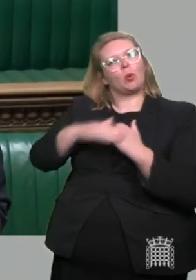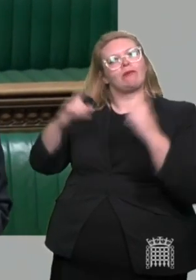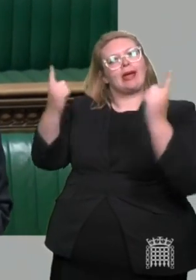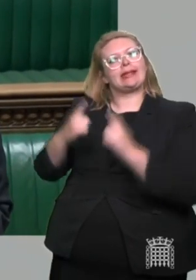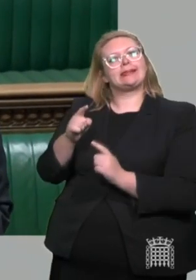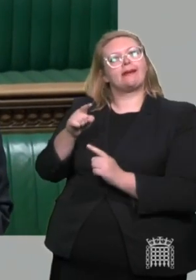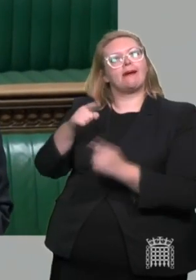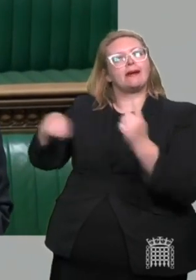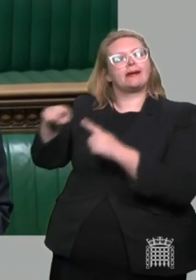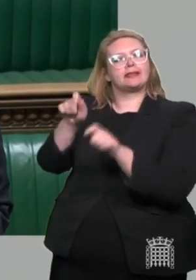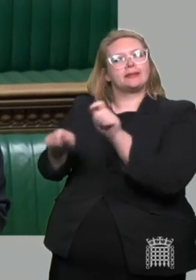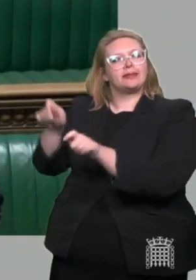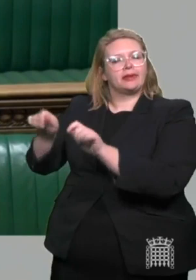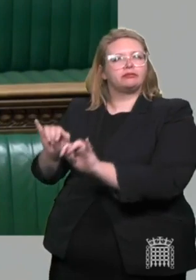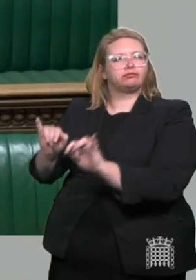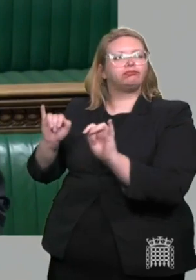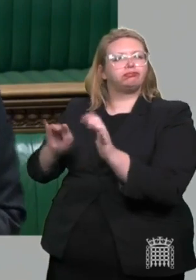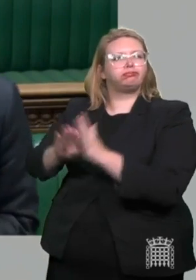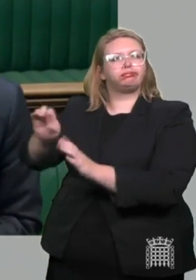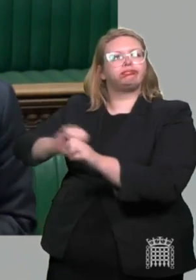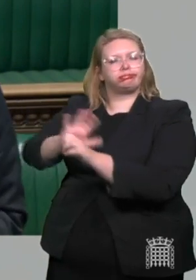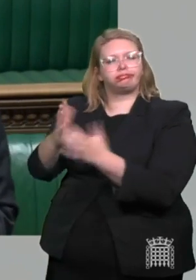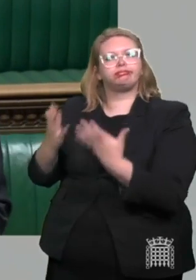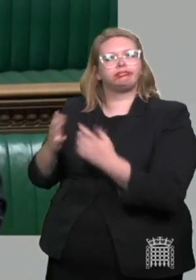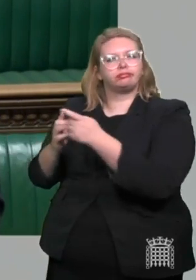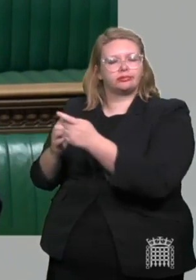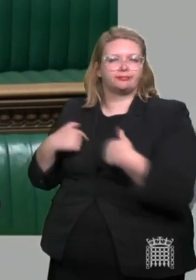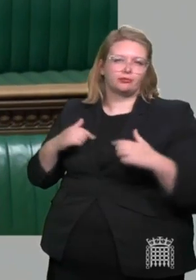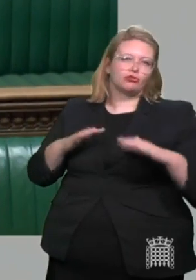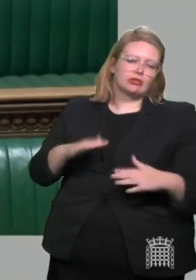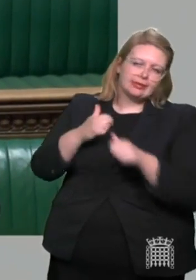medical equipment and we will continue to work closely with the Indian authorities to